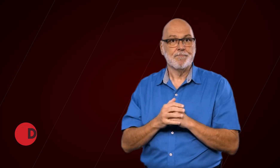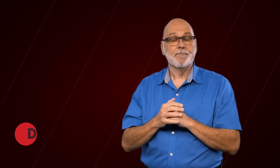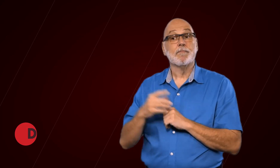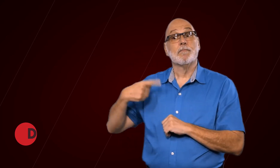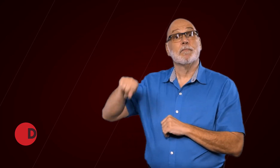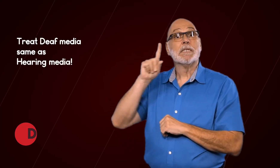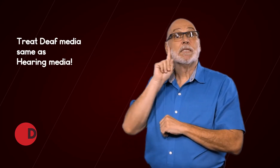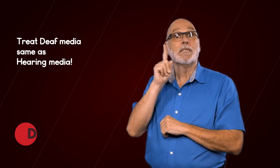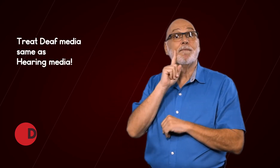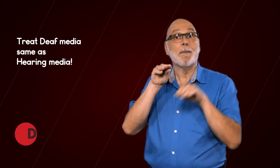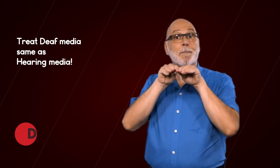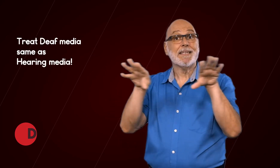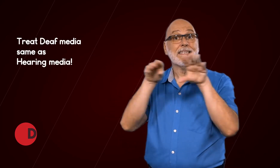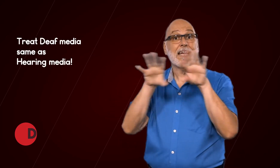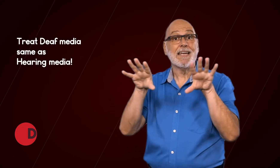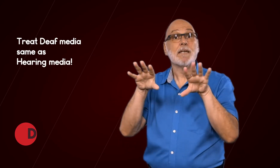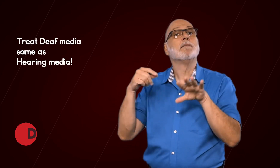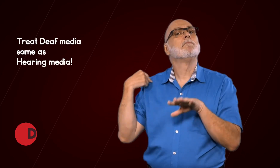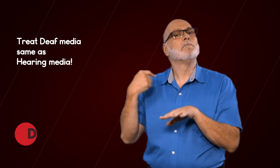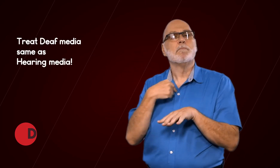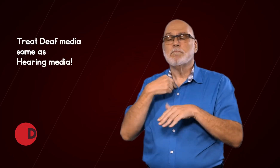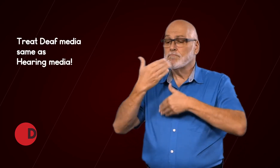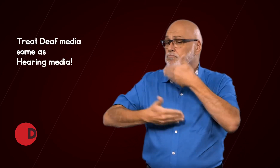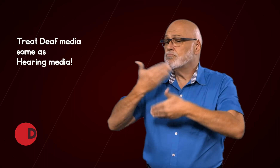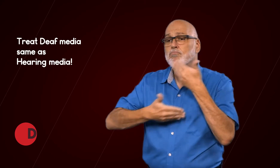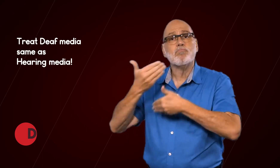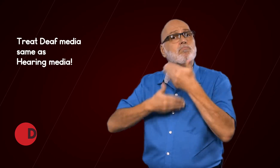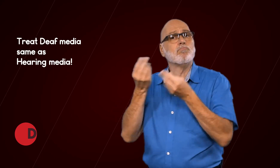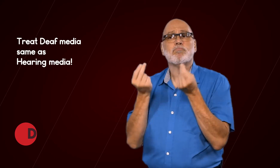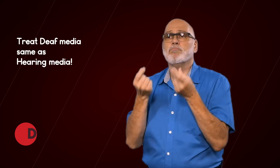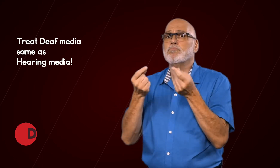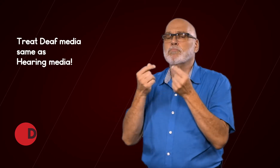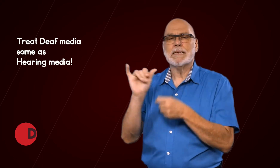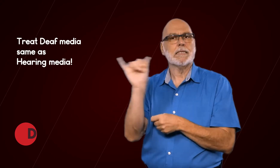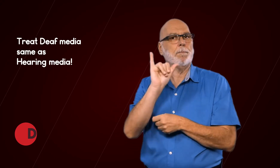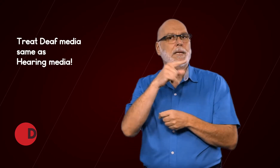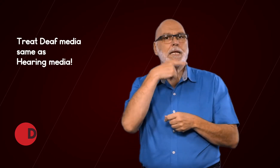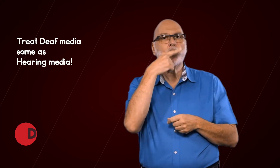As Deaf media, we should be treated the same as hearing media